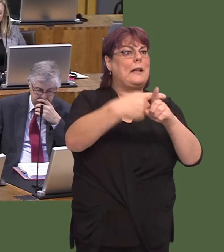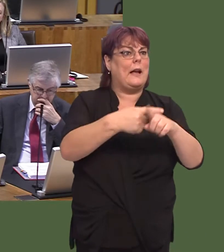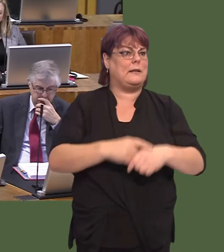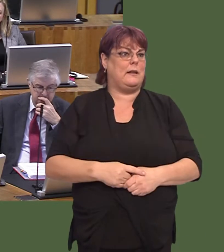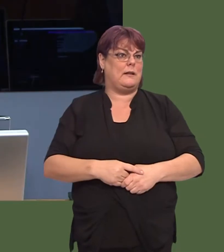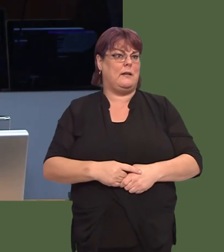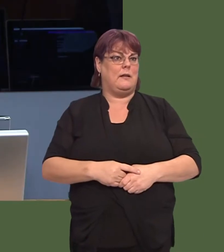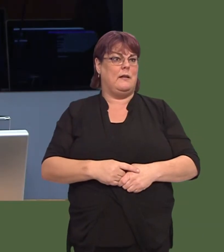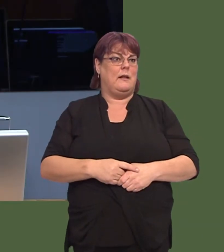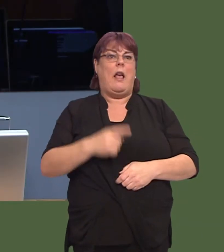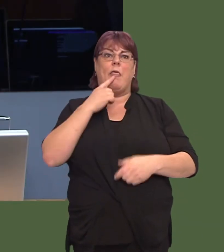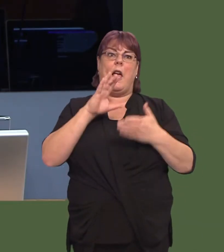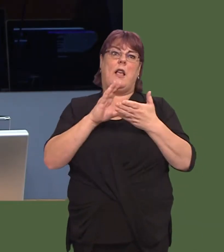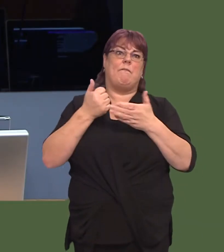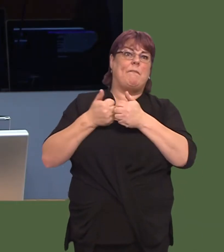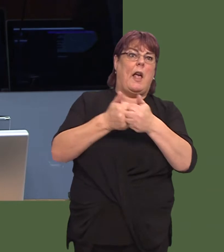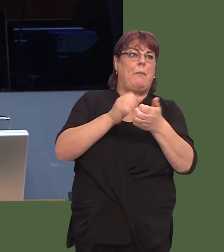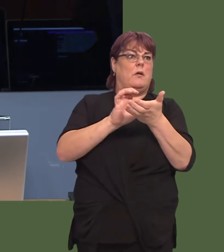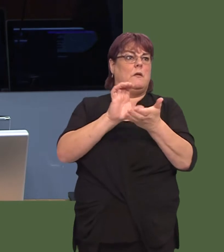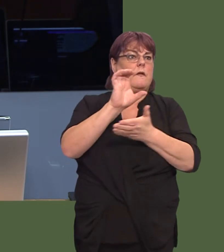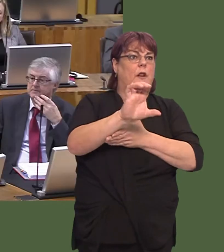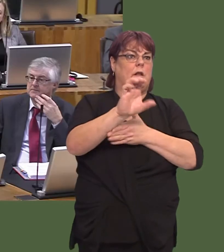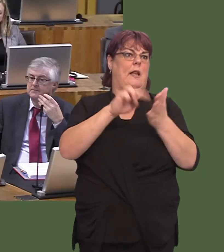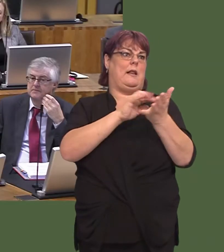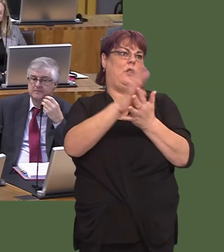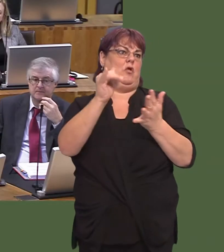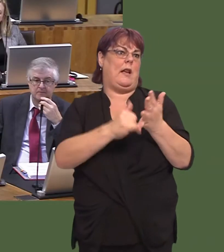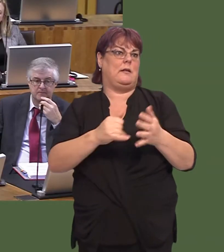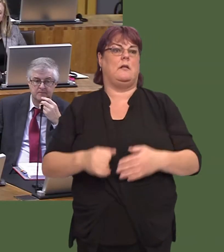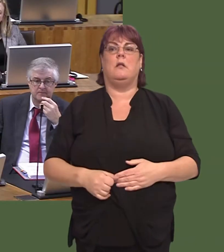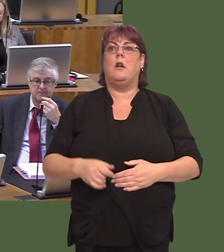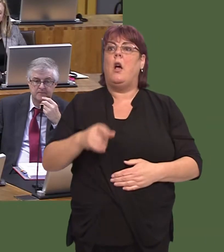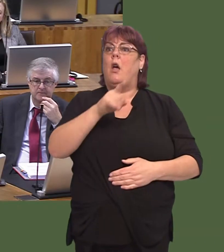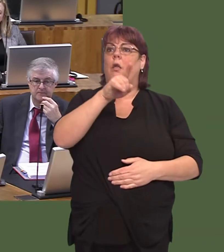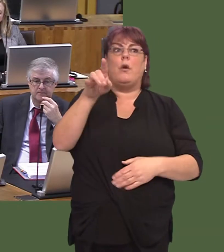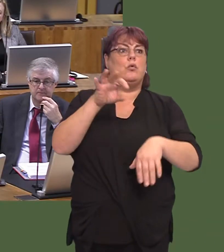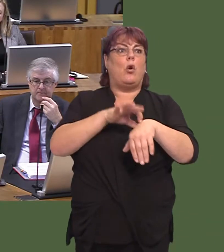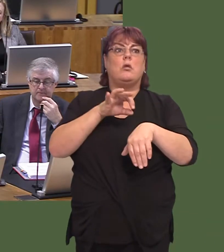And we know that we pay tribute to those doctors from the EU and beyond who come to work in